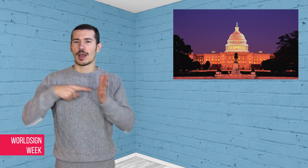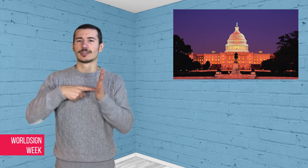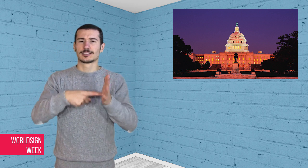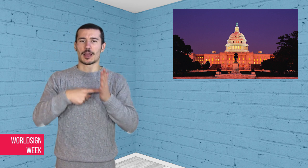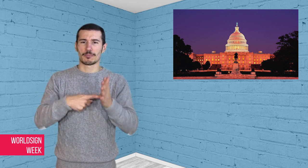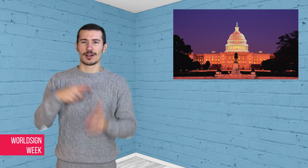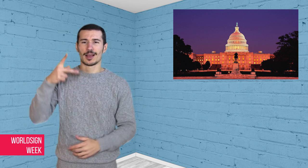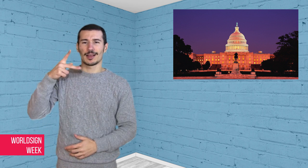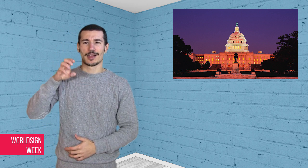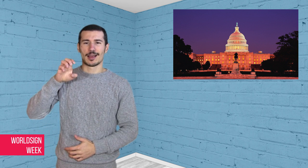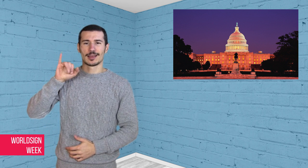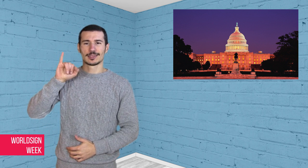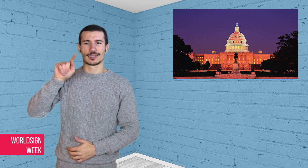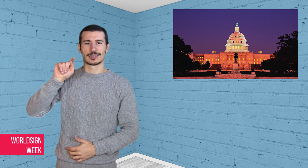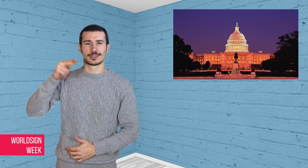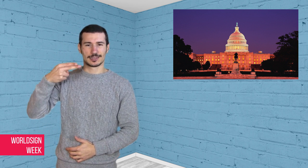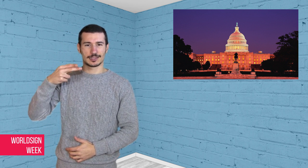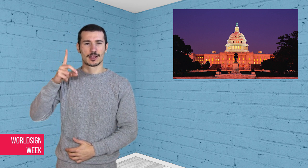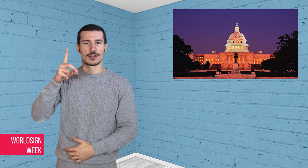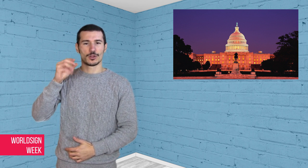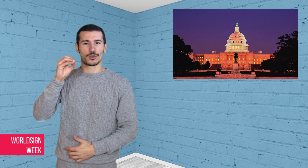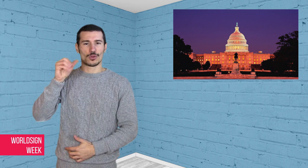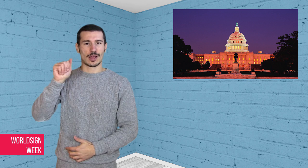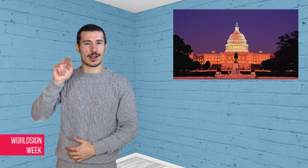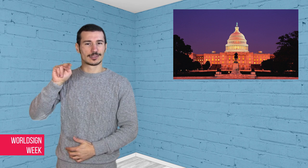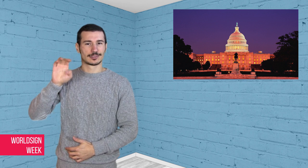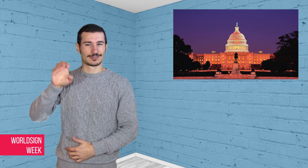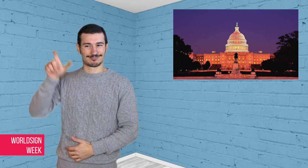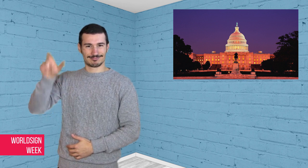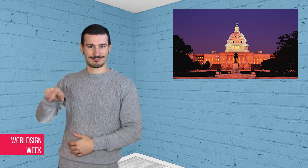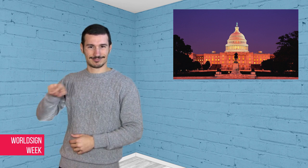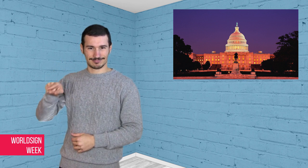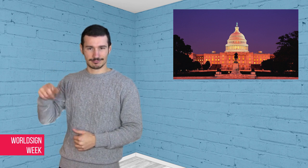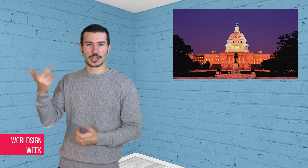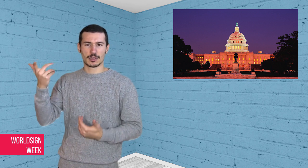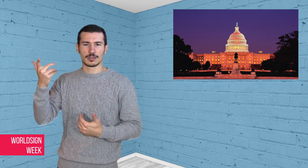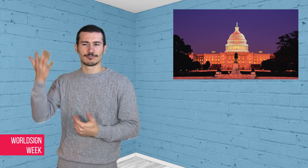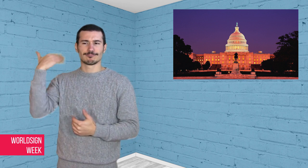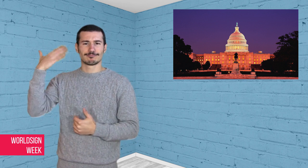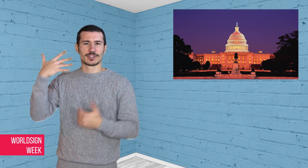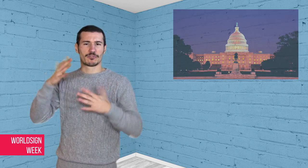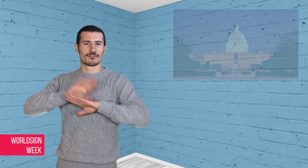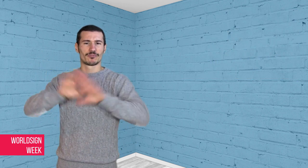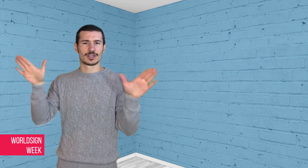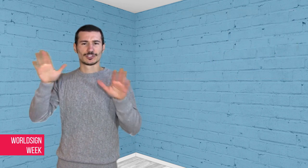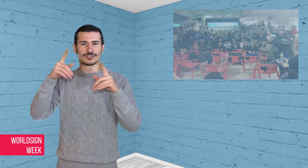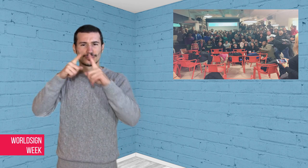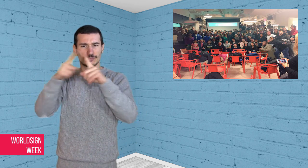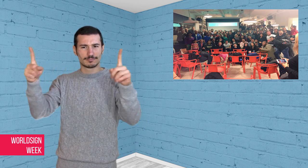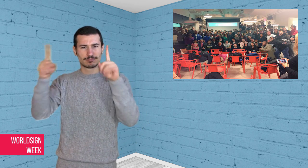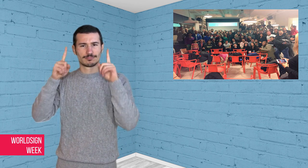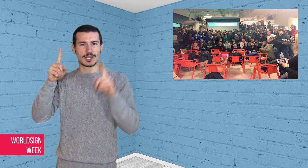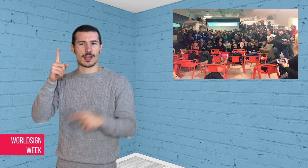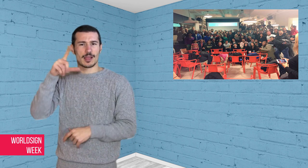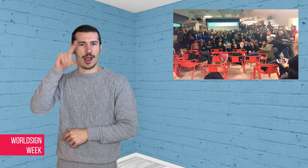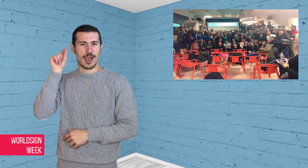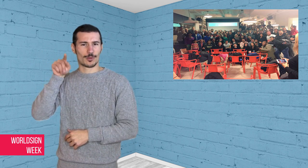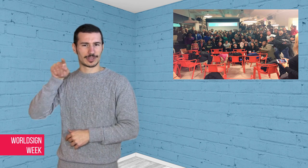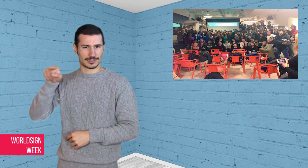Keith Doane, one of Gallaudet’s grad students, would never thought that many would like his